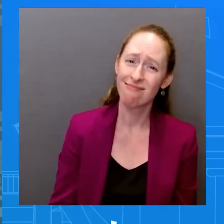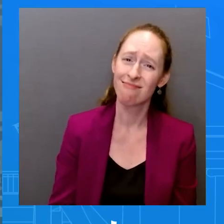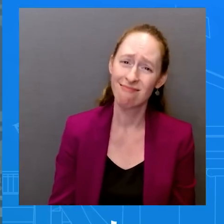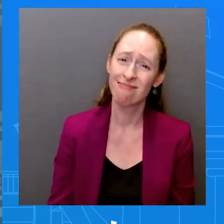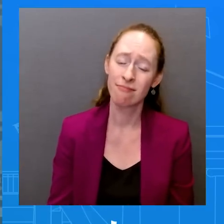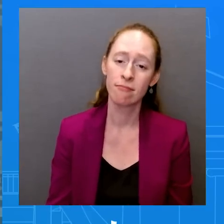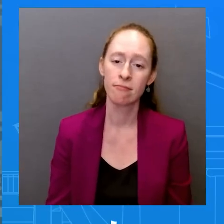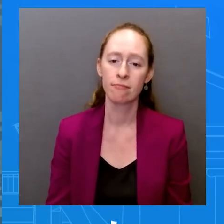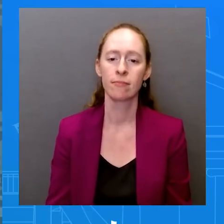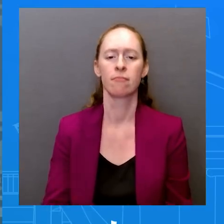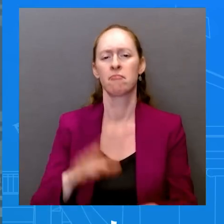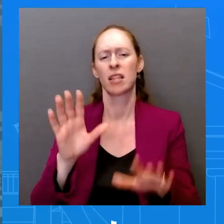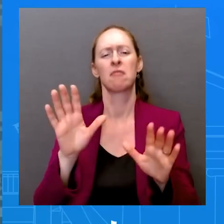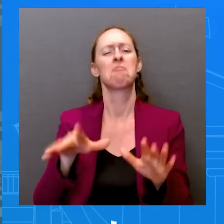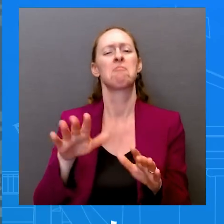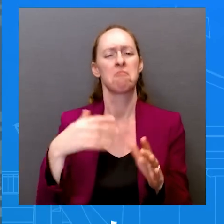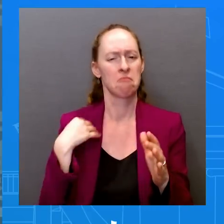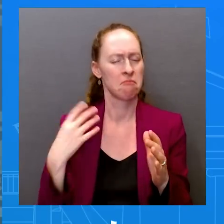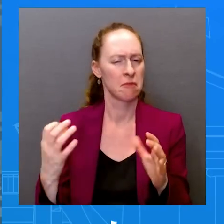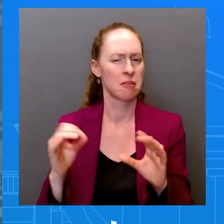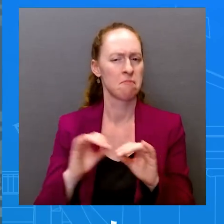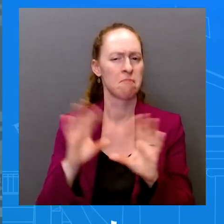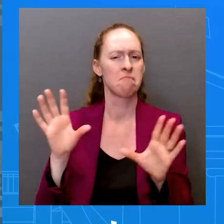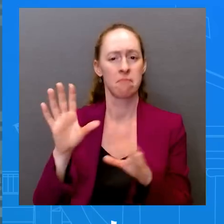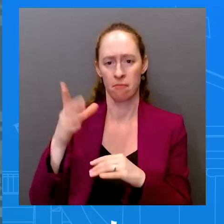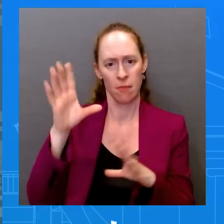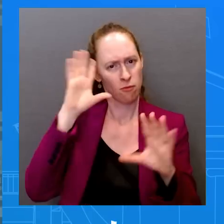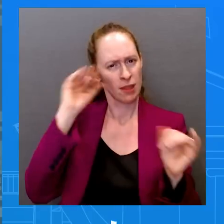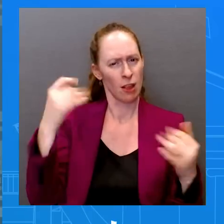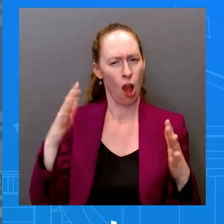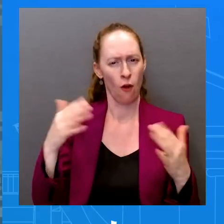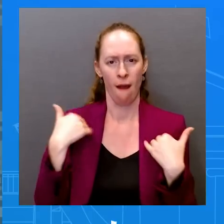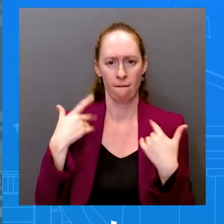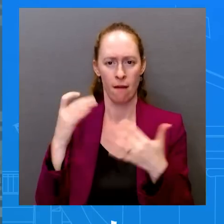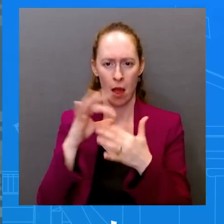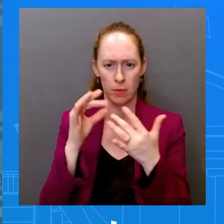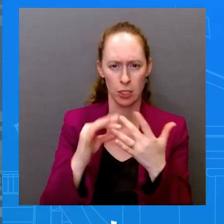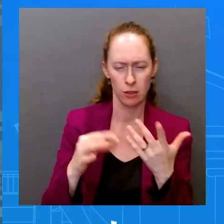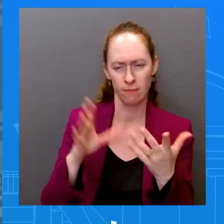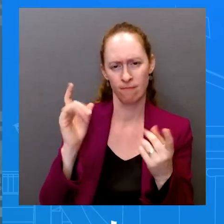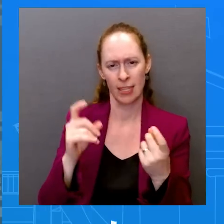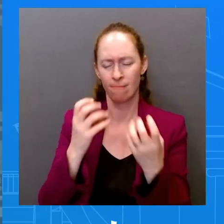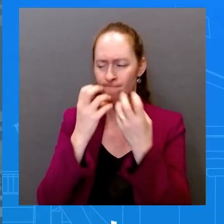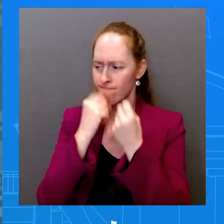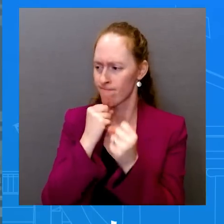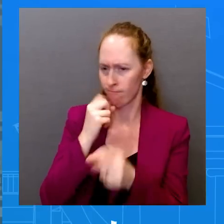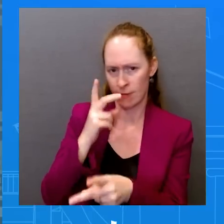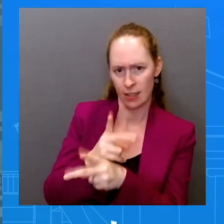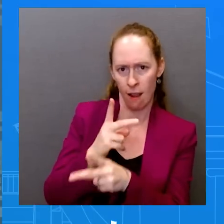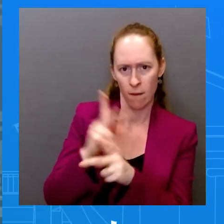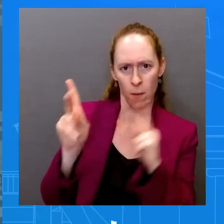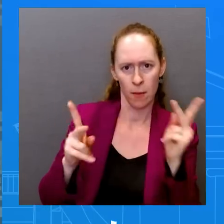This has been a priority for him. And he took really bold actions to see the trend that we have seen --